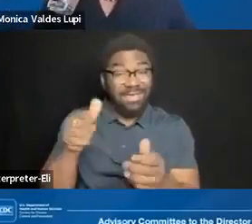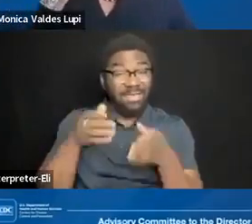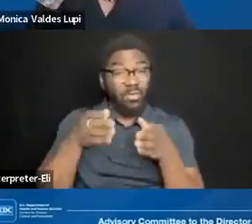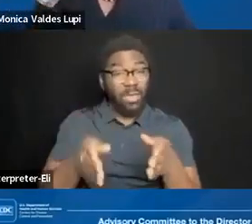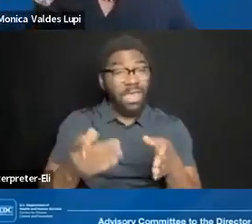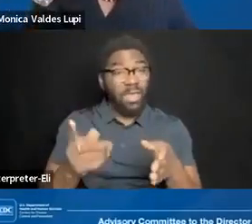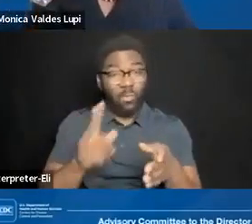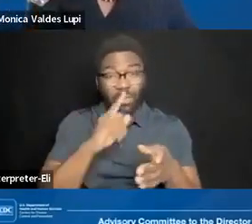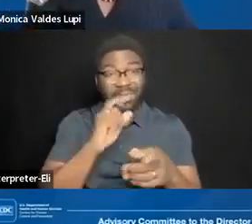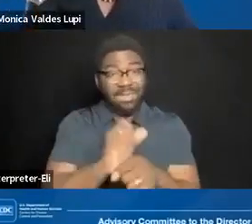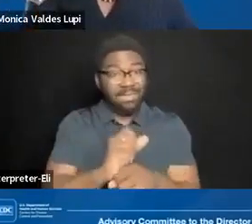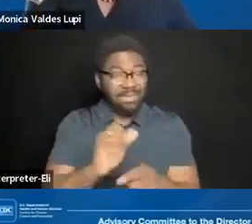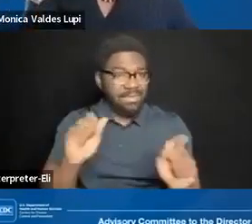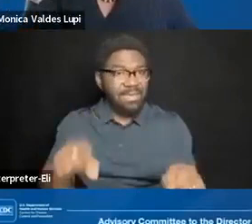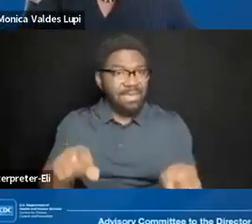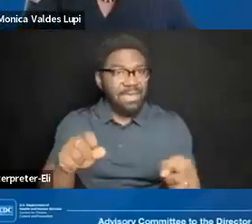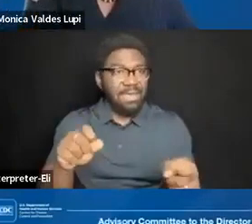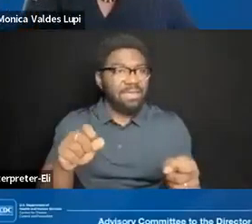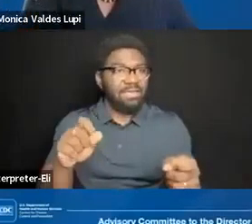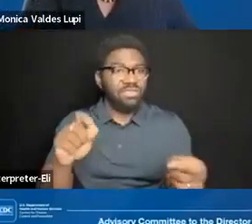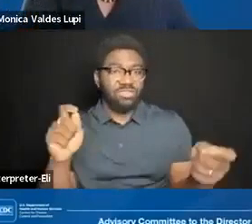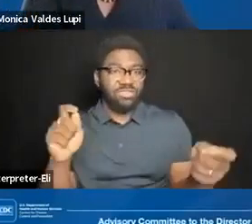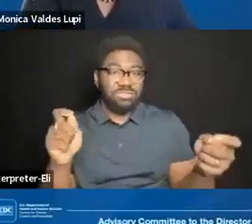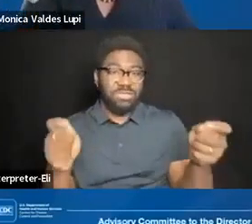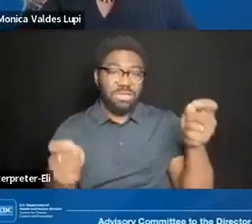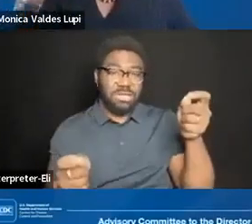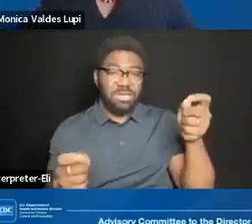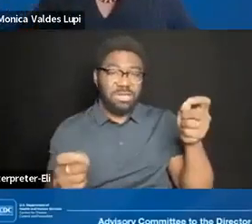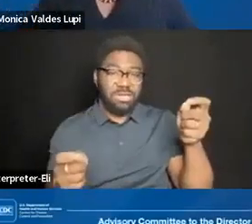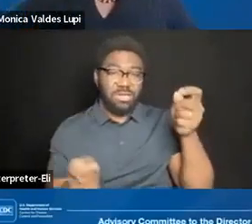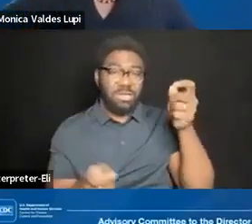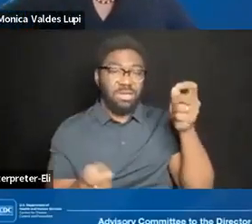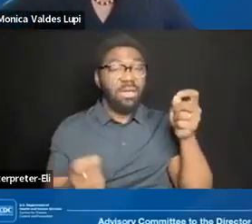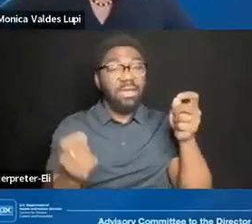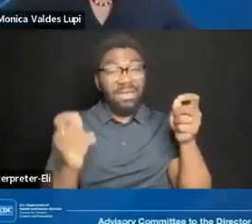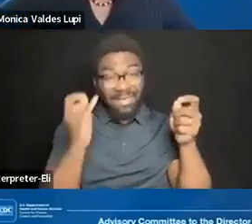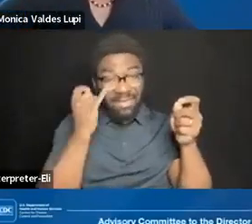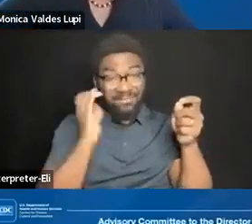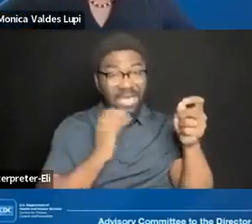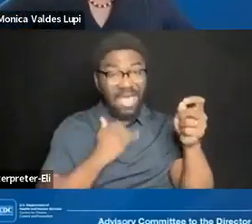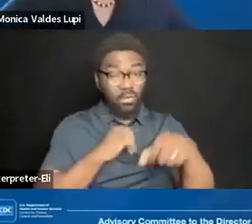if there are ways that we can do our work to help